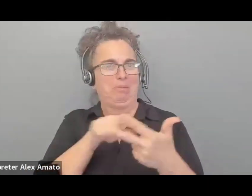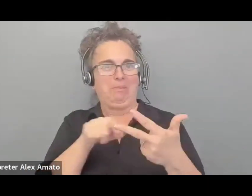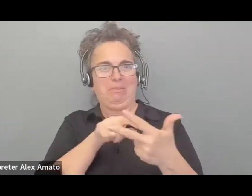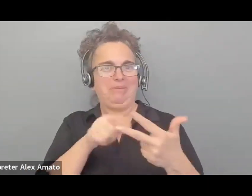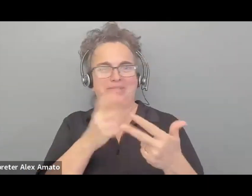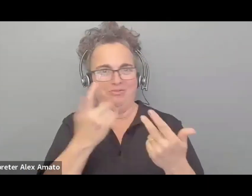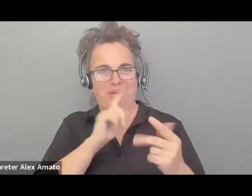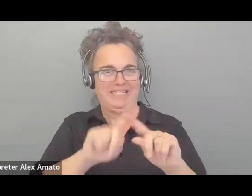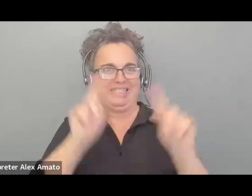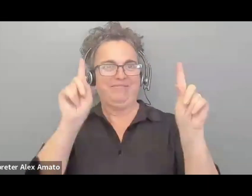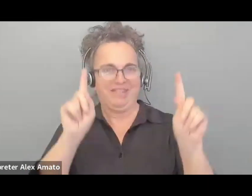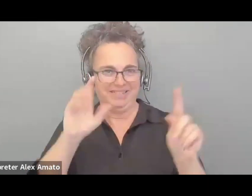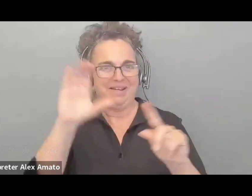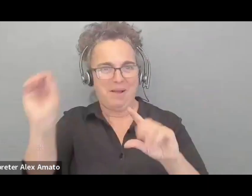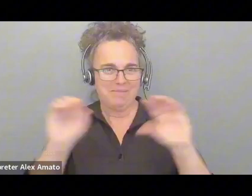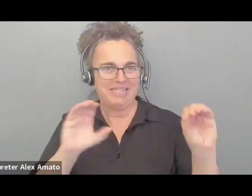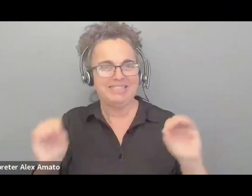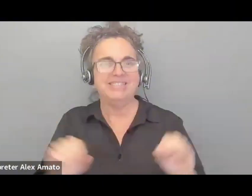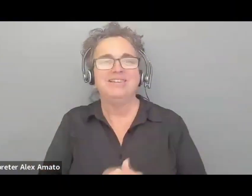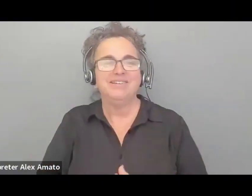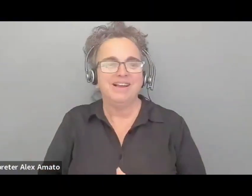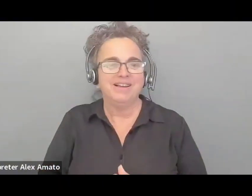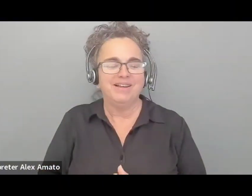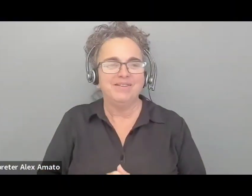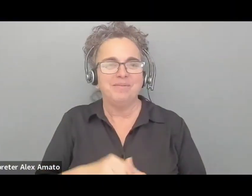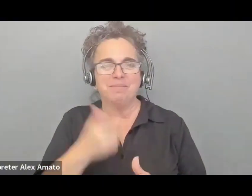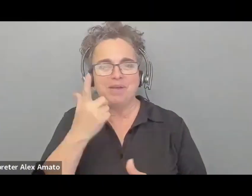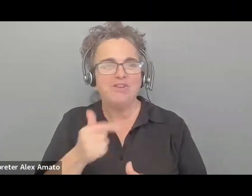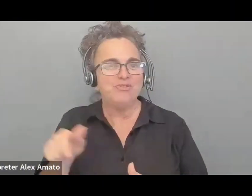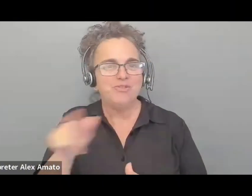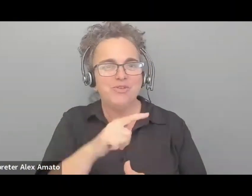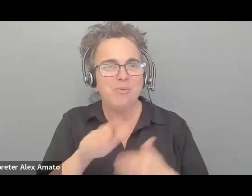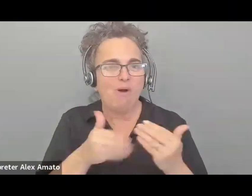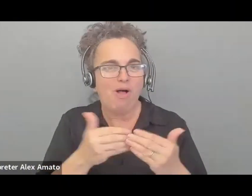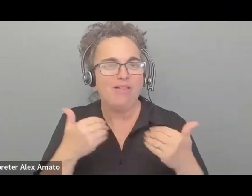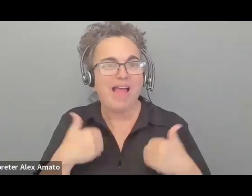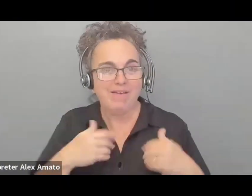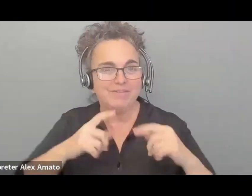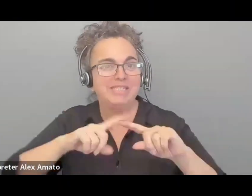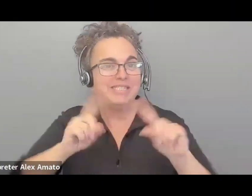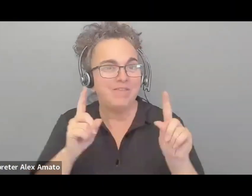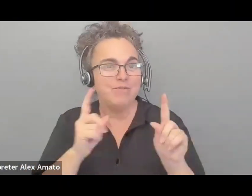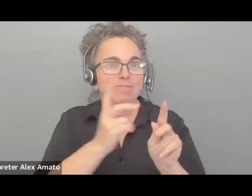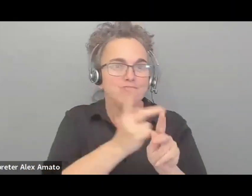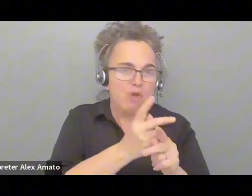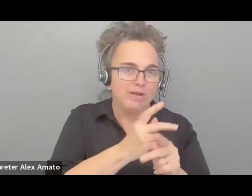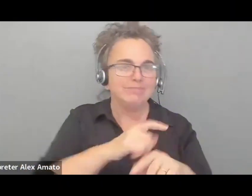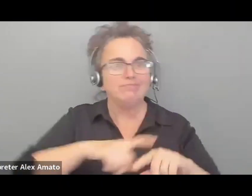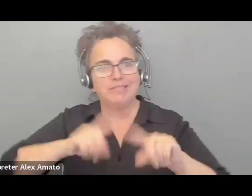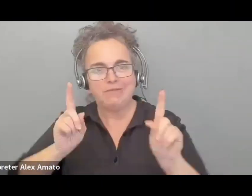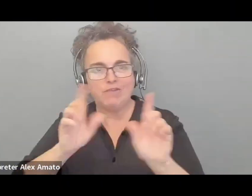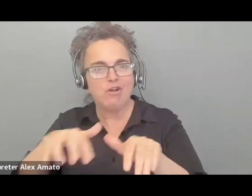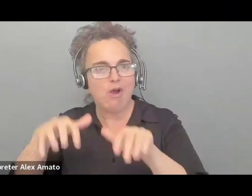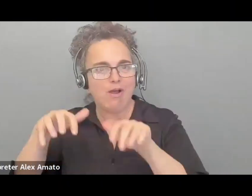So because you all have different products and different audiences, how do you make the case internally